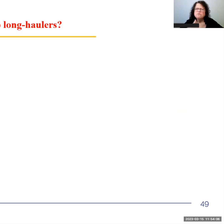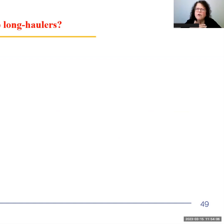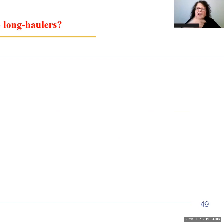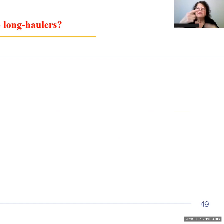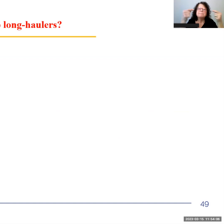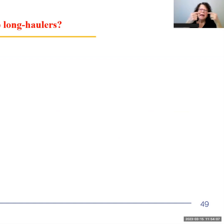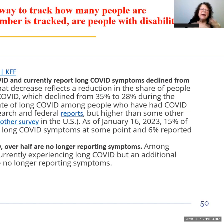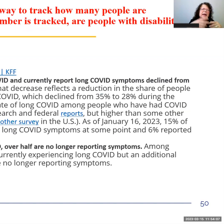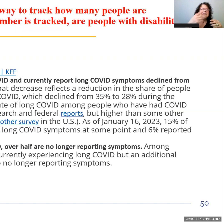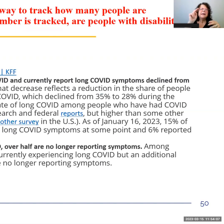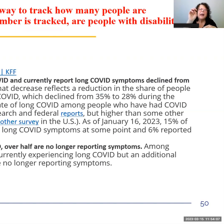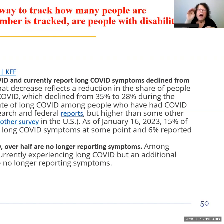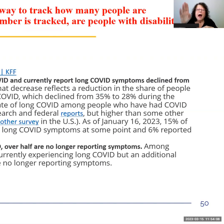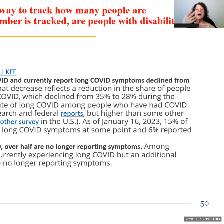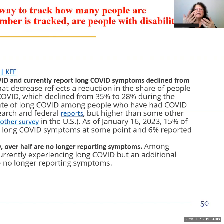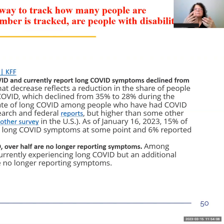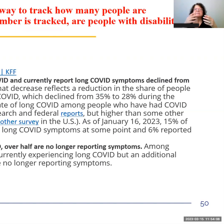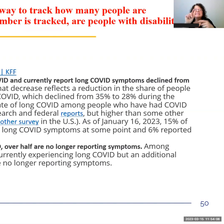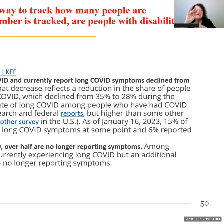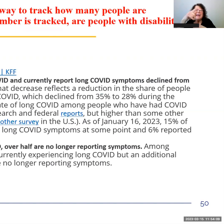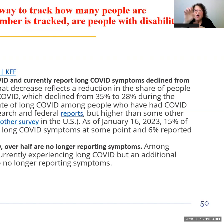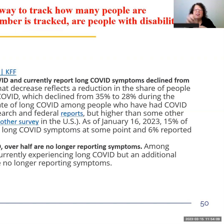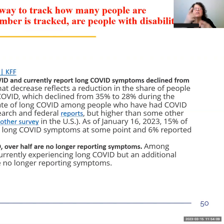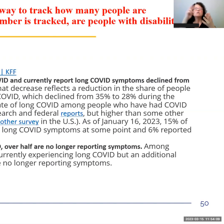in research is ongoing. Do we have a way of tracking